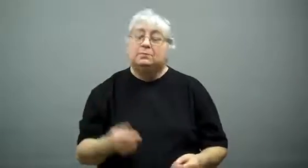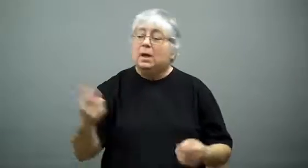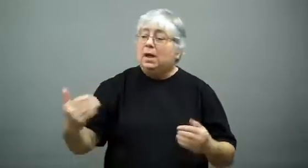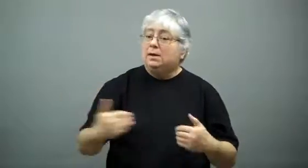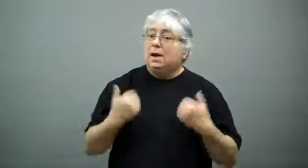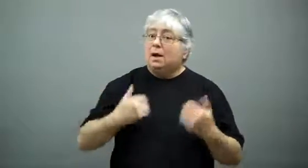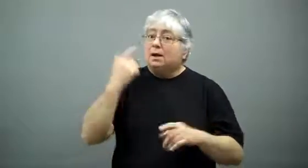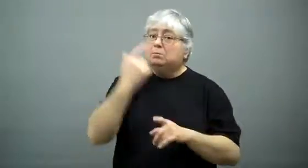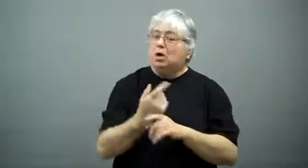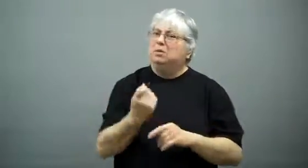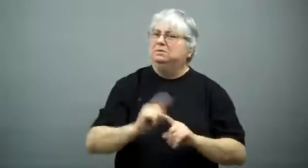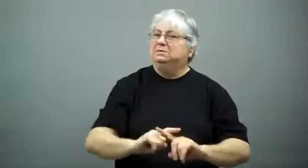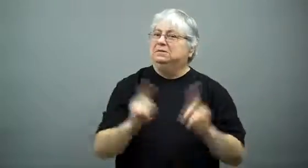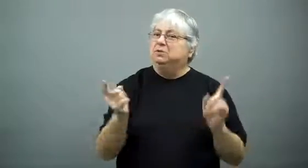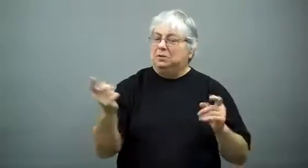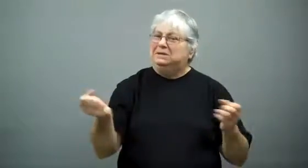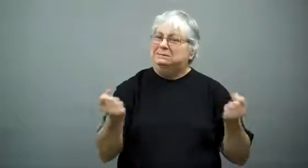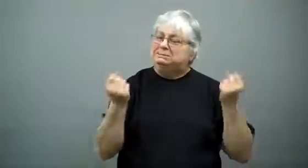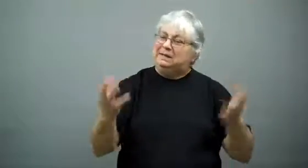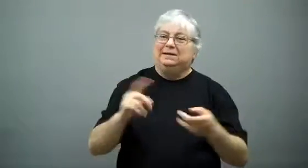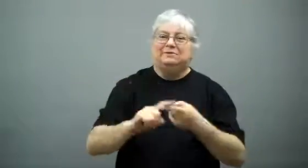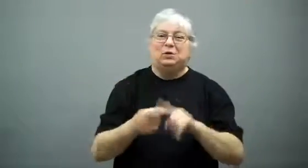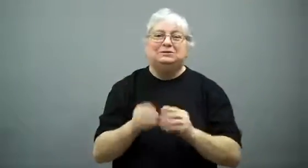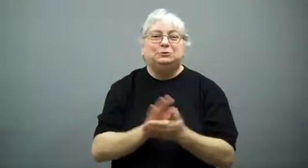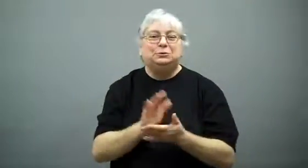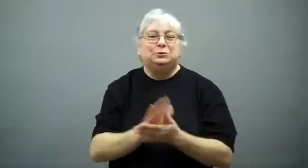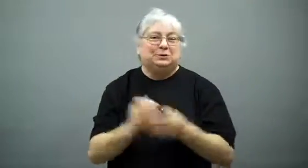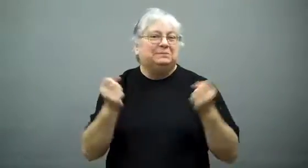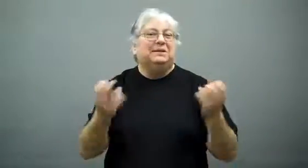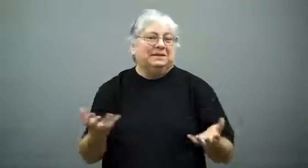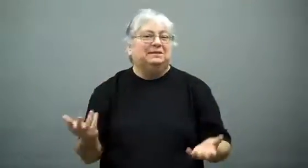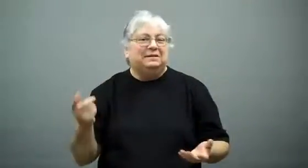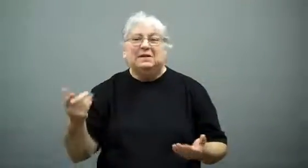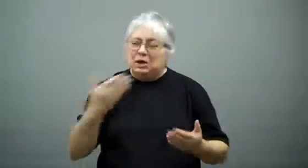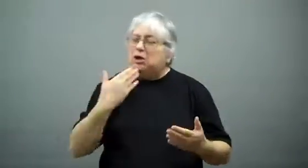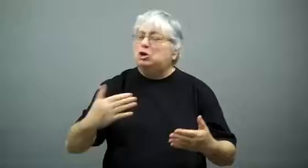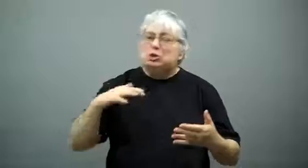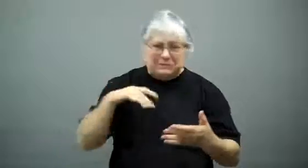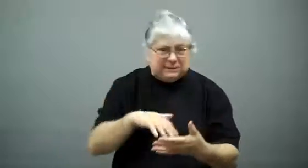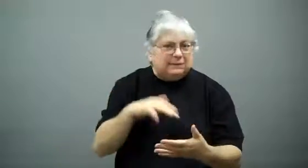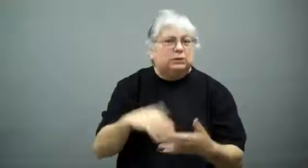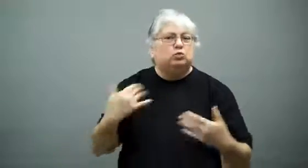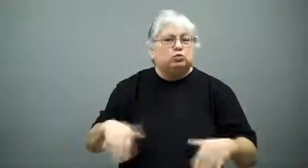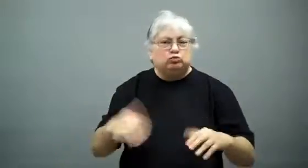The younger brother was different; he had many friends in school.